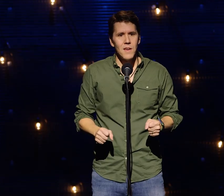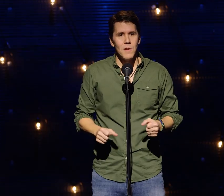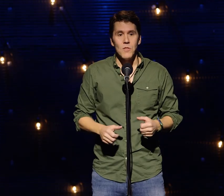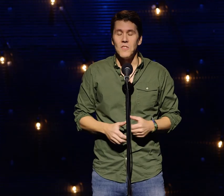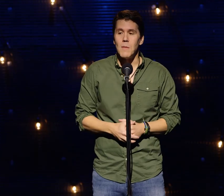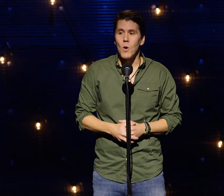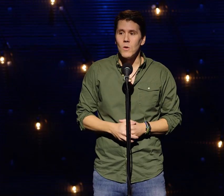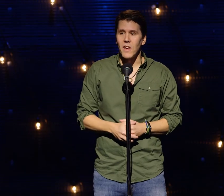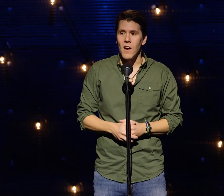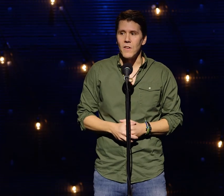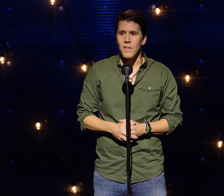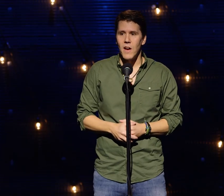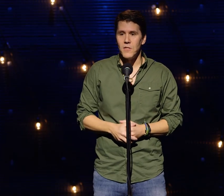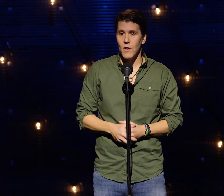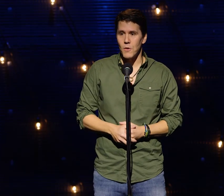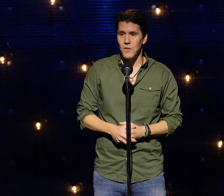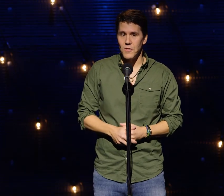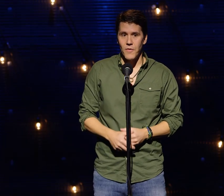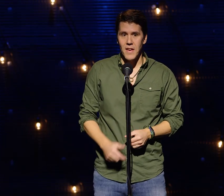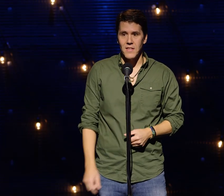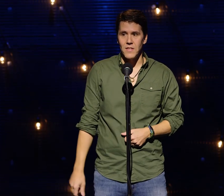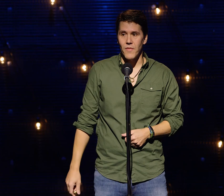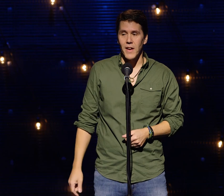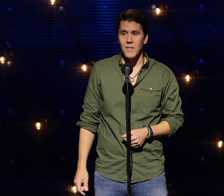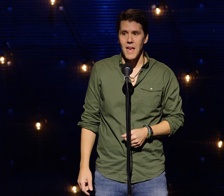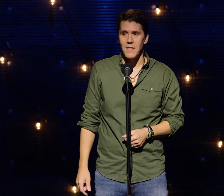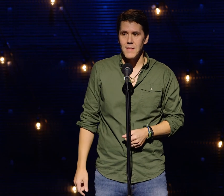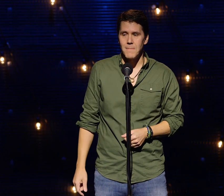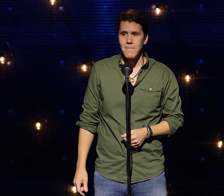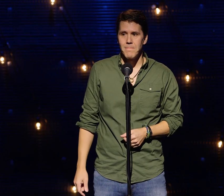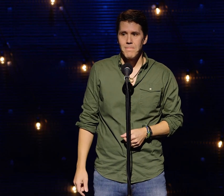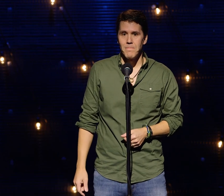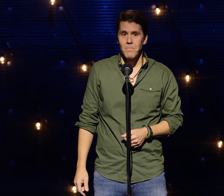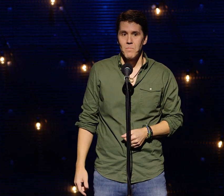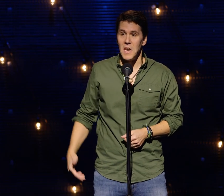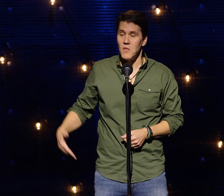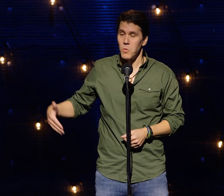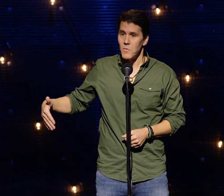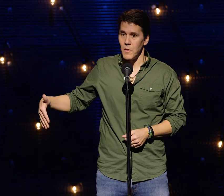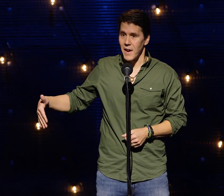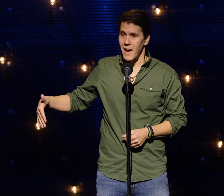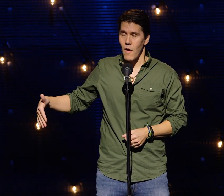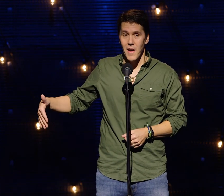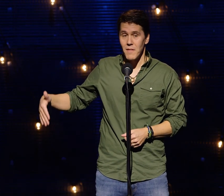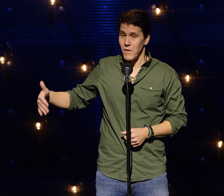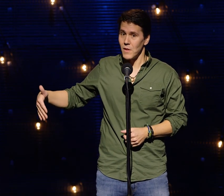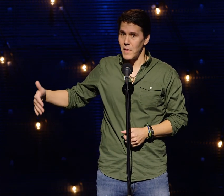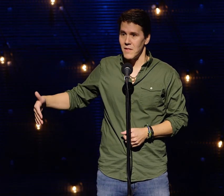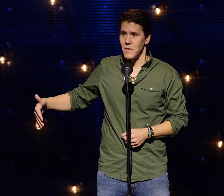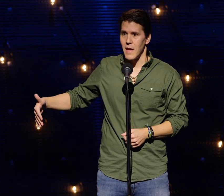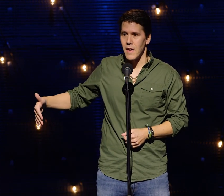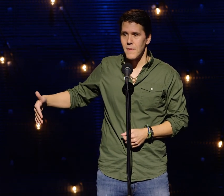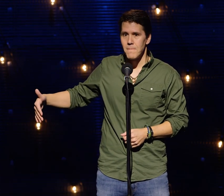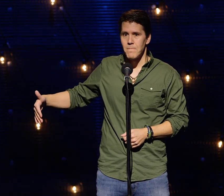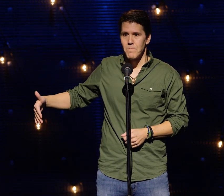It was the same golden color I saw on Chris's face in his final days. And he's with me right now. I can feel him next to me.